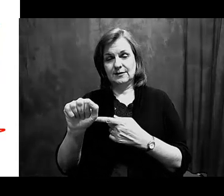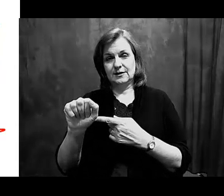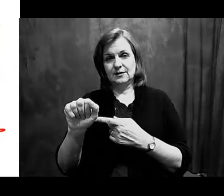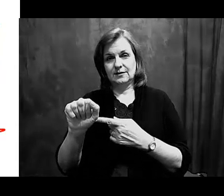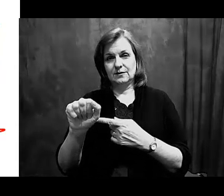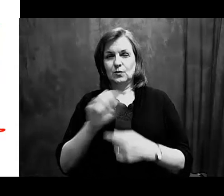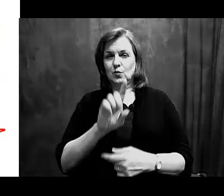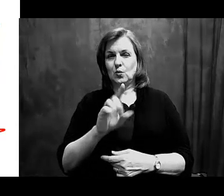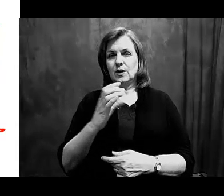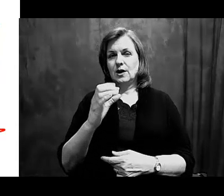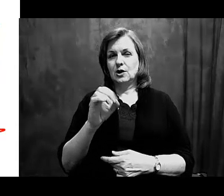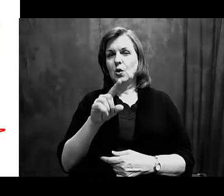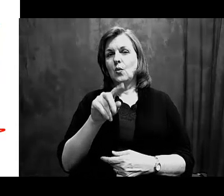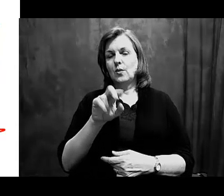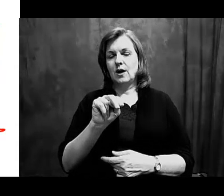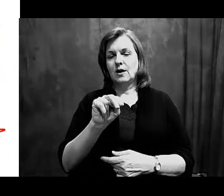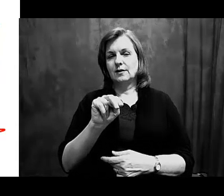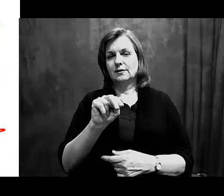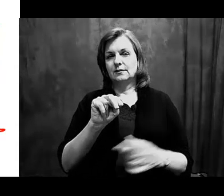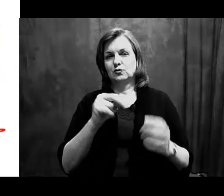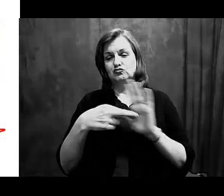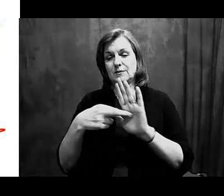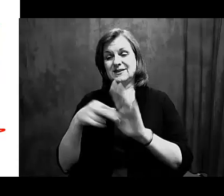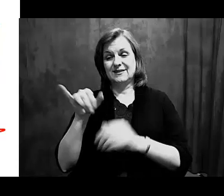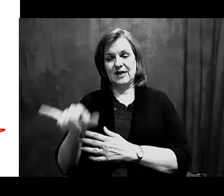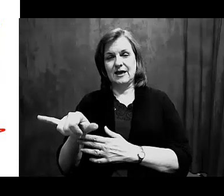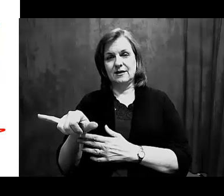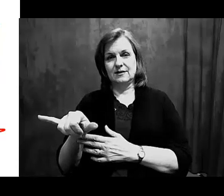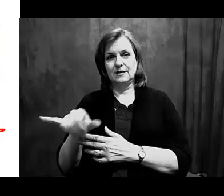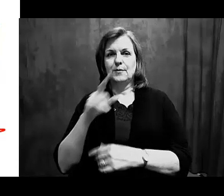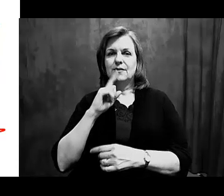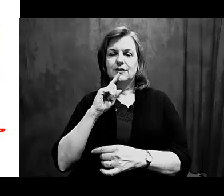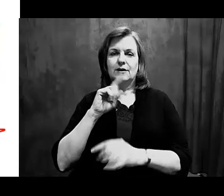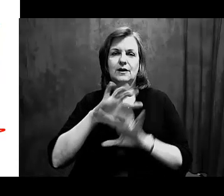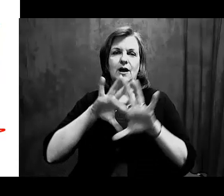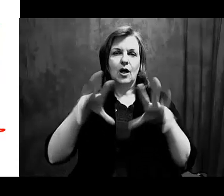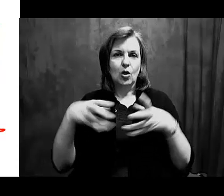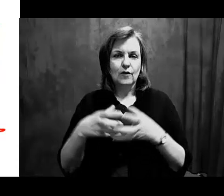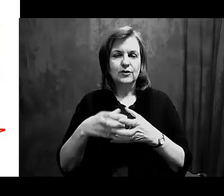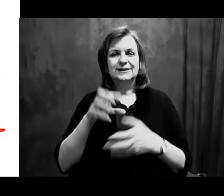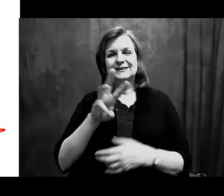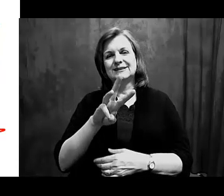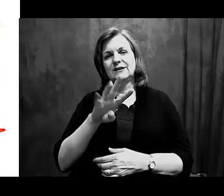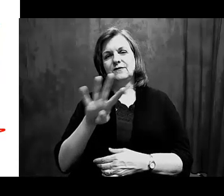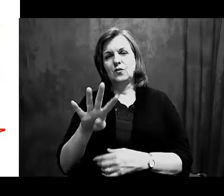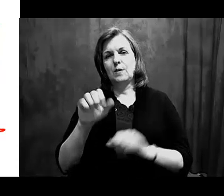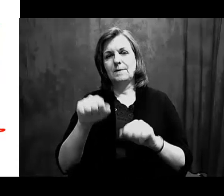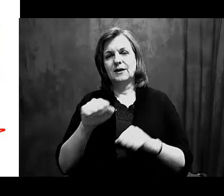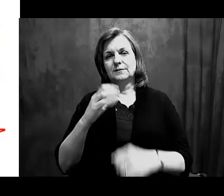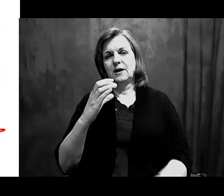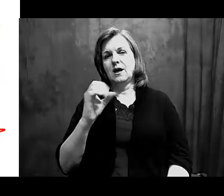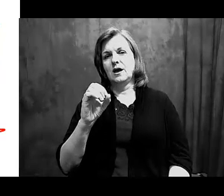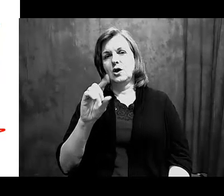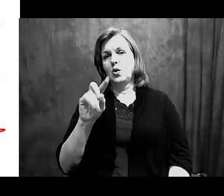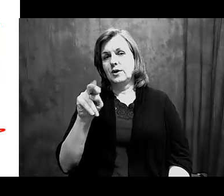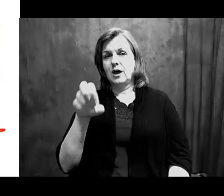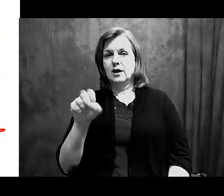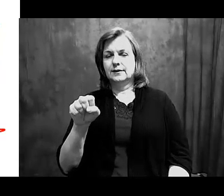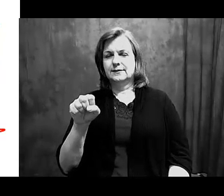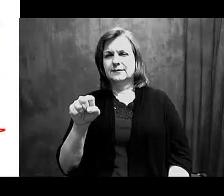for each one there's a codon specific to it but there are actually 64 possible codons because you have to think